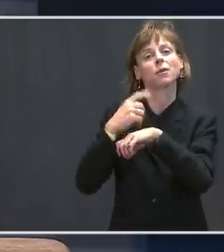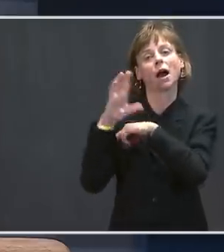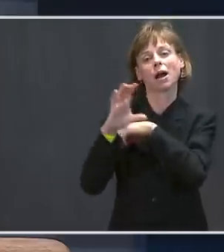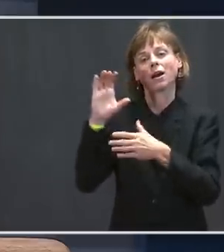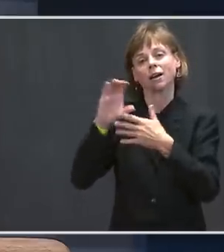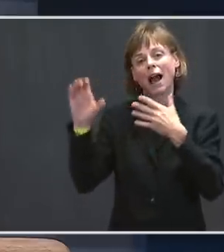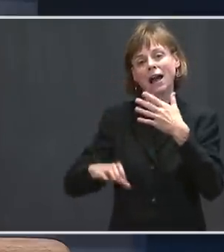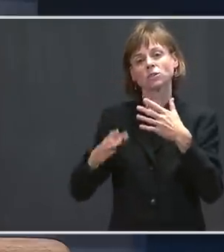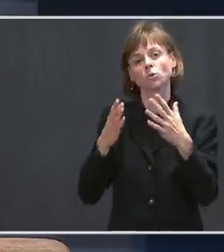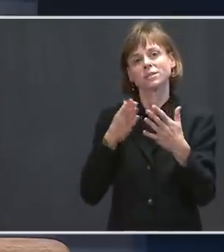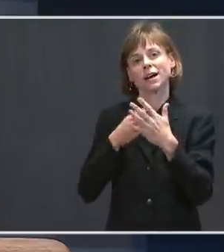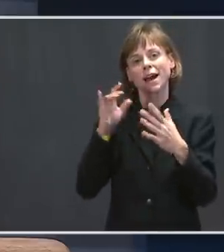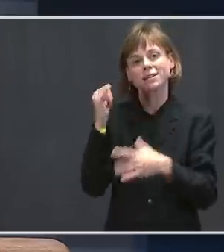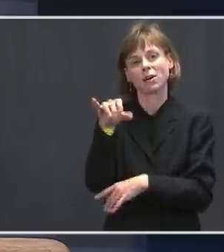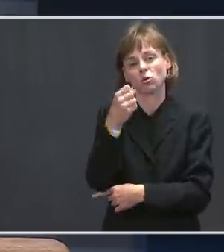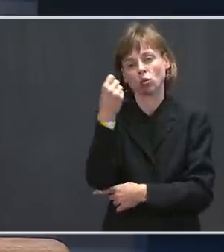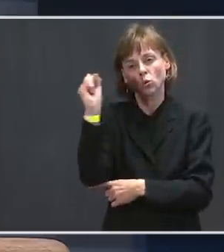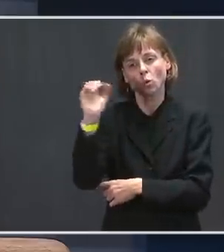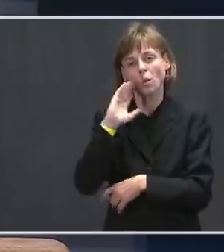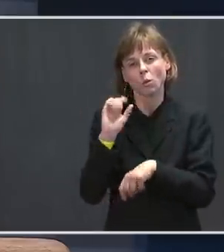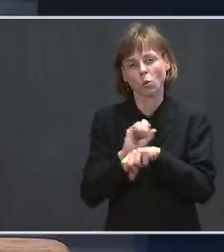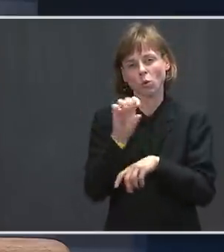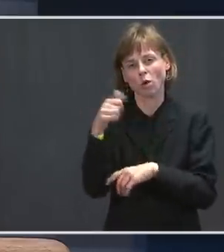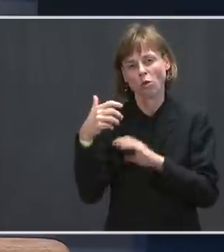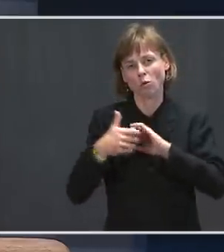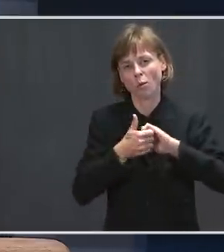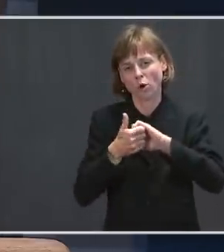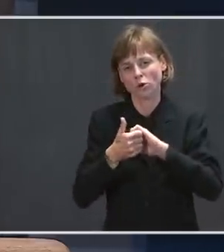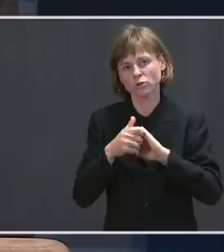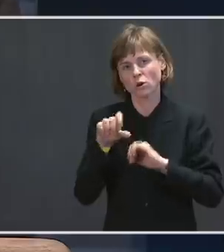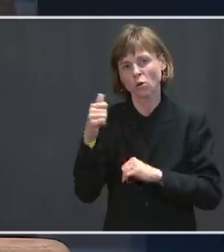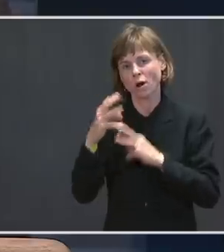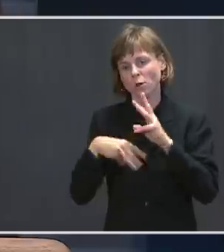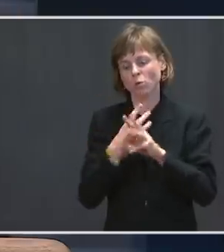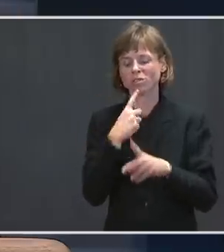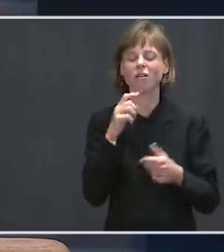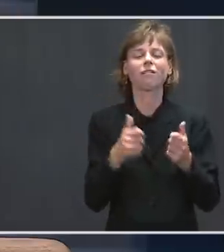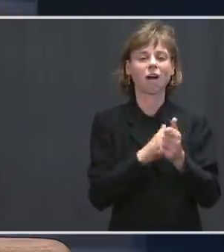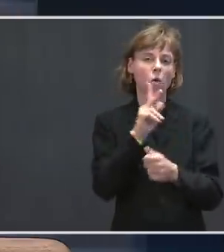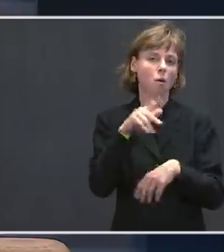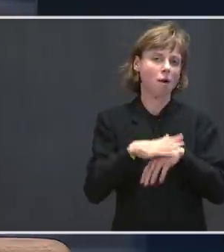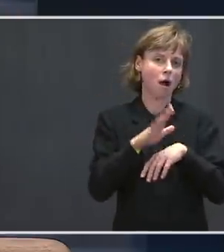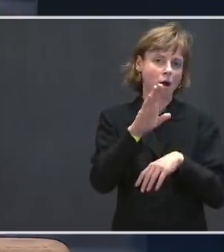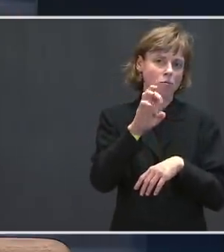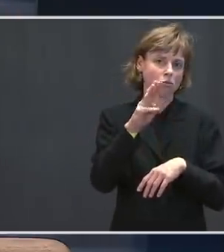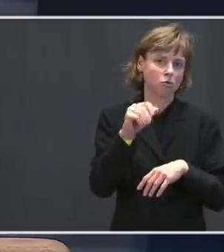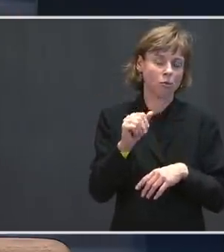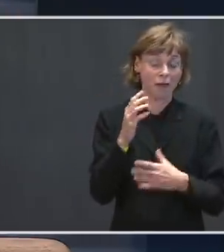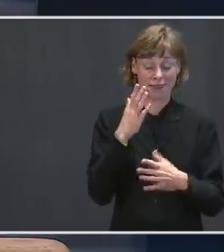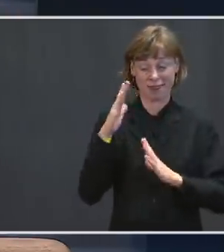around the world. Yeah. The Press: I just wanted to follow up quickly on Burma, the top generals there have already been sanctioned